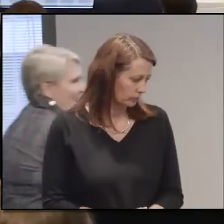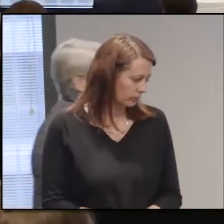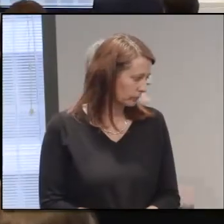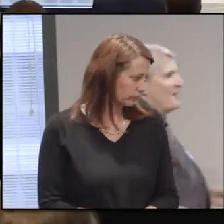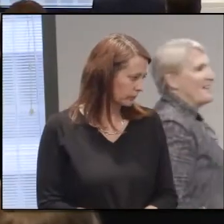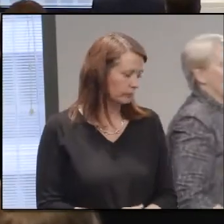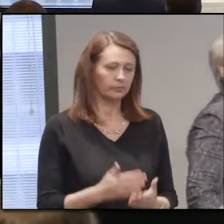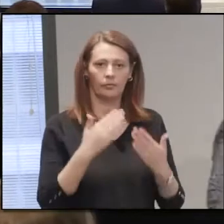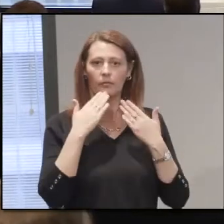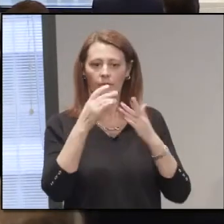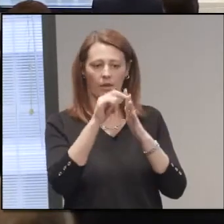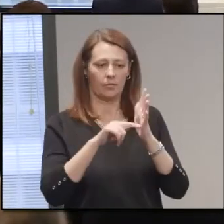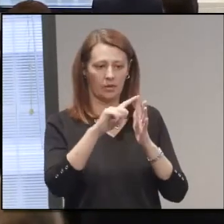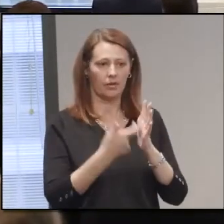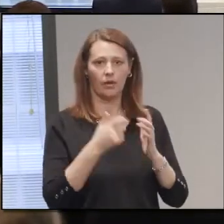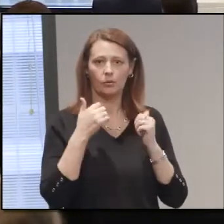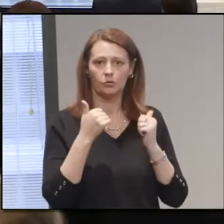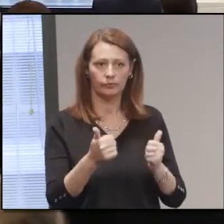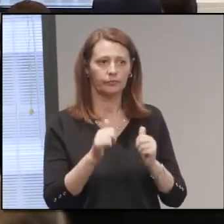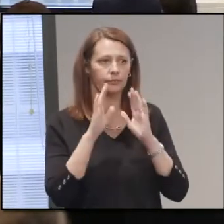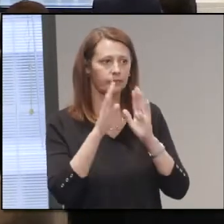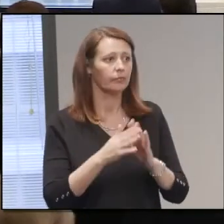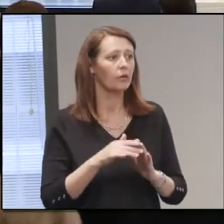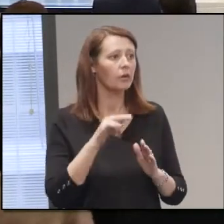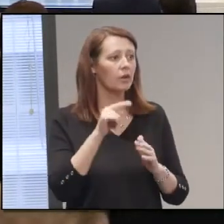Thanks, Peter. That's terrific. So, are there any questions we have some